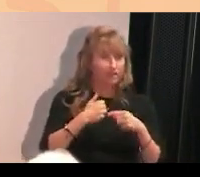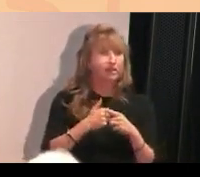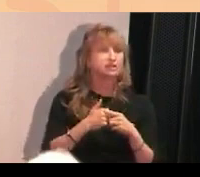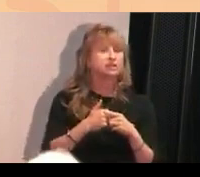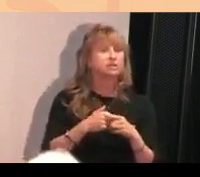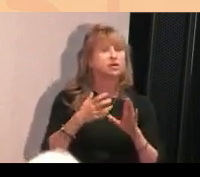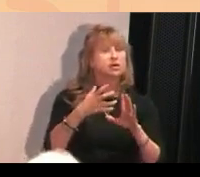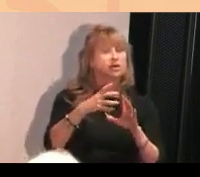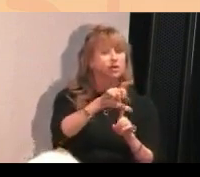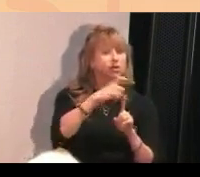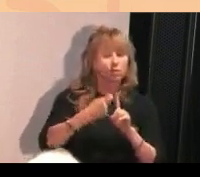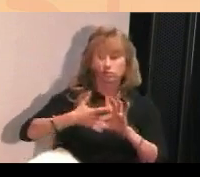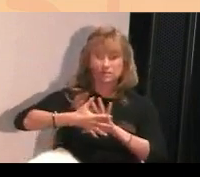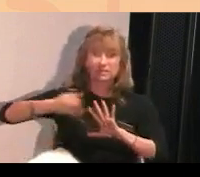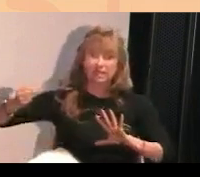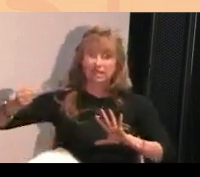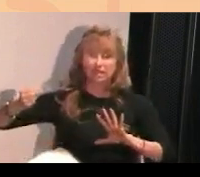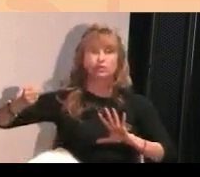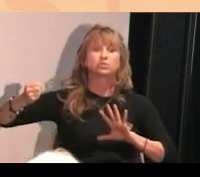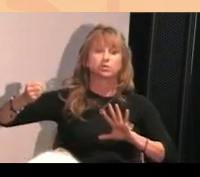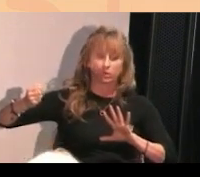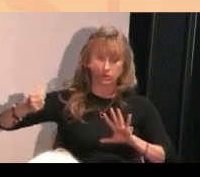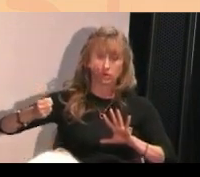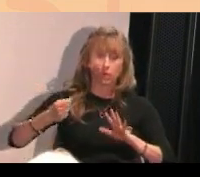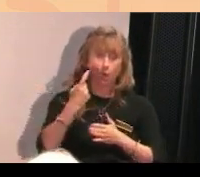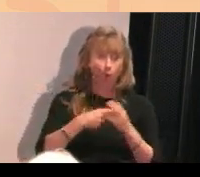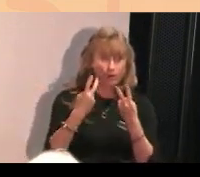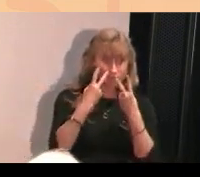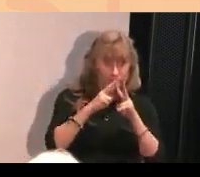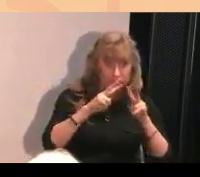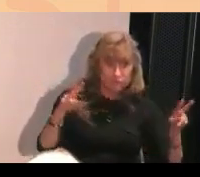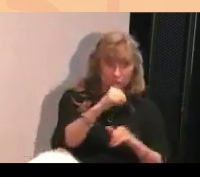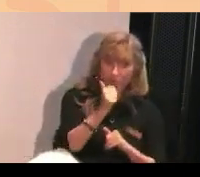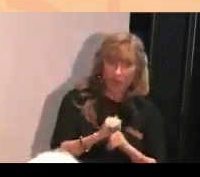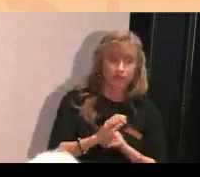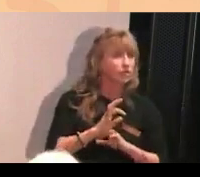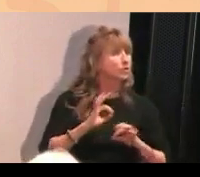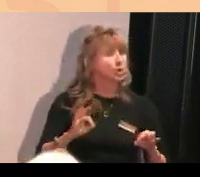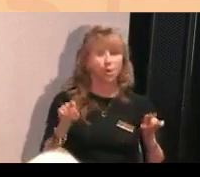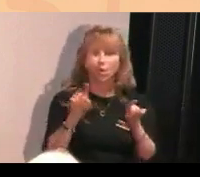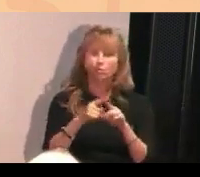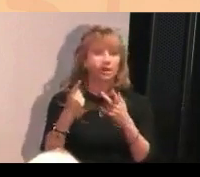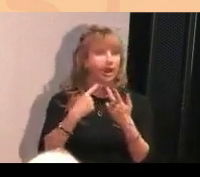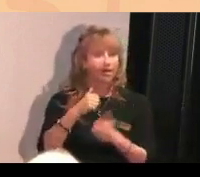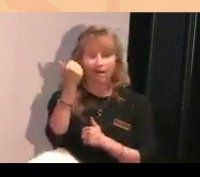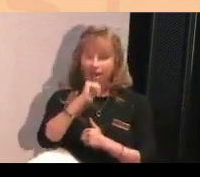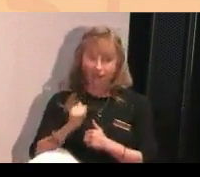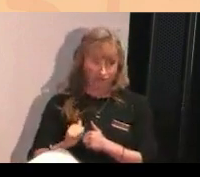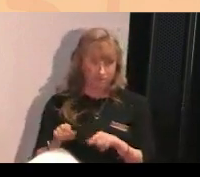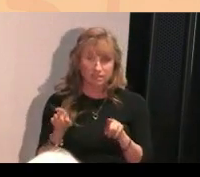goes beyond the visual art Market it crosses art form and cultural spaces and is also carried out